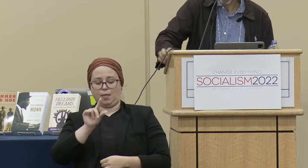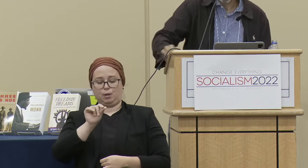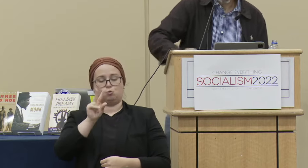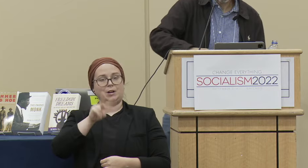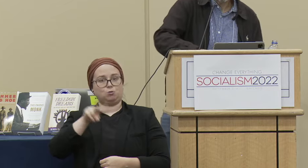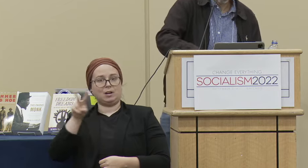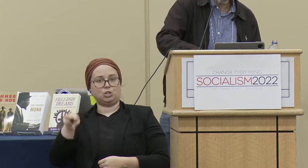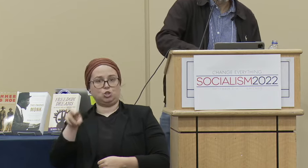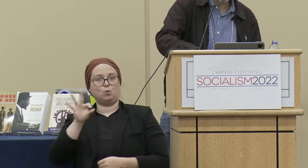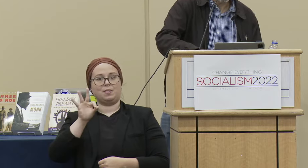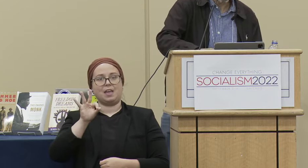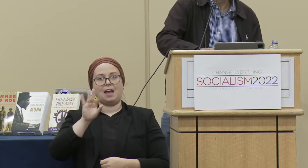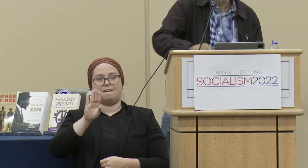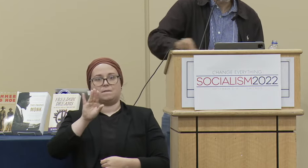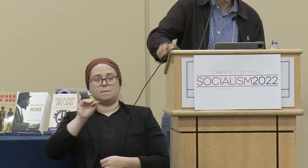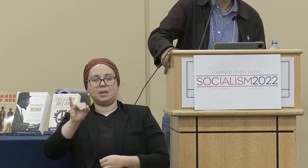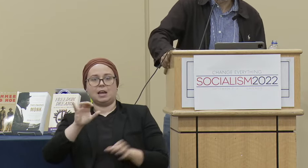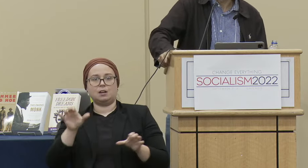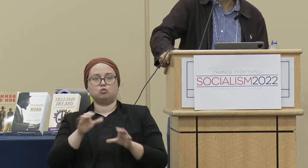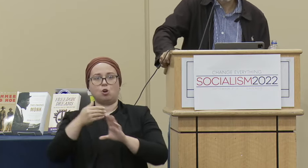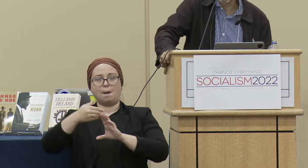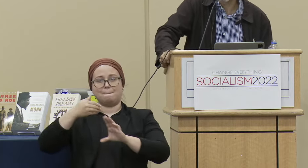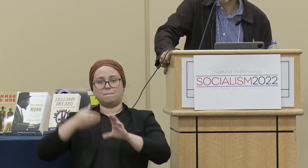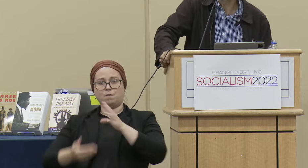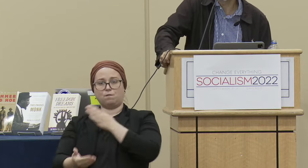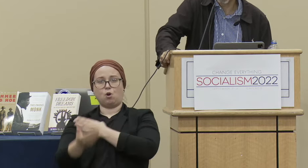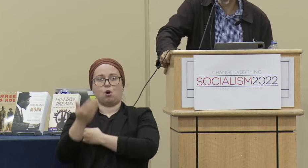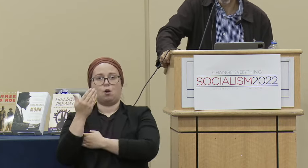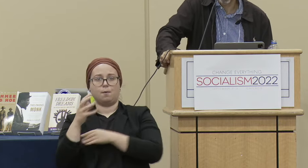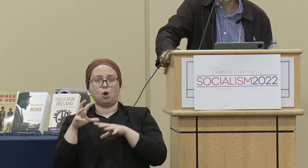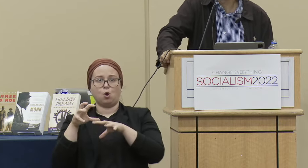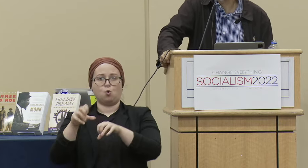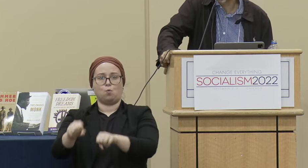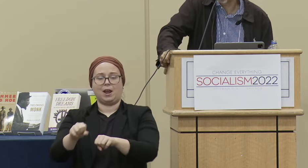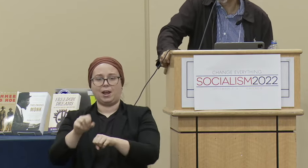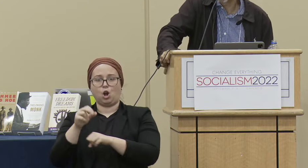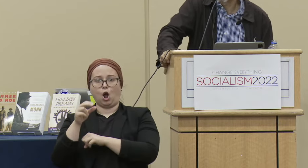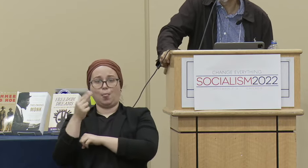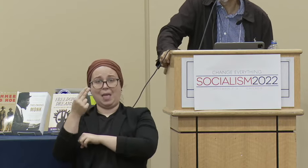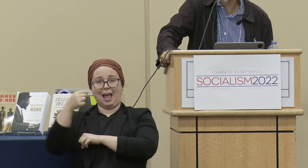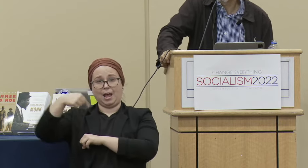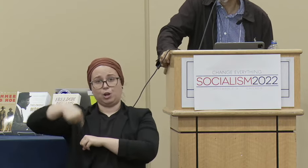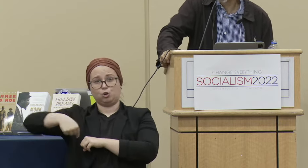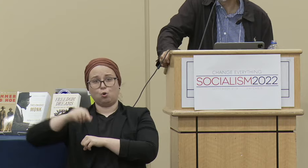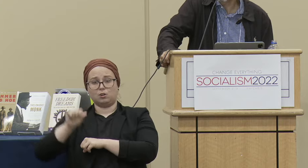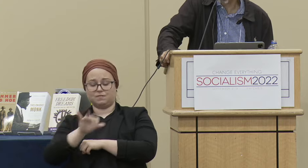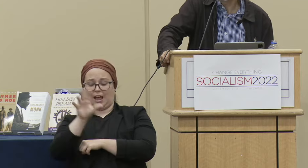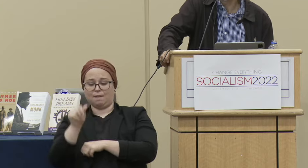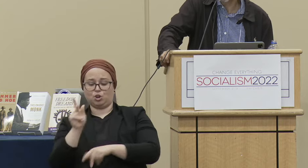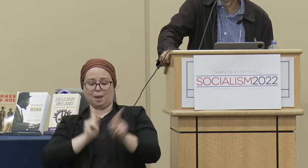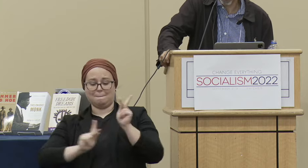know that on July 29th , 2022, the FBI orchestrated a predawn